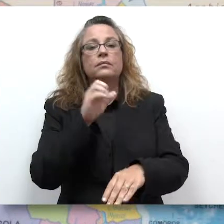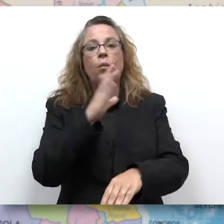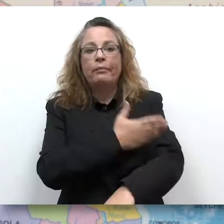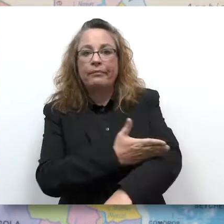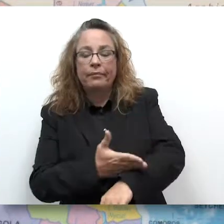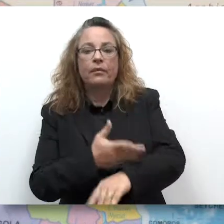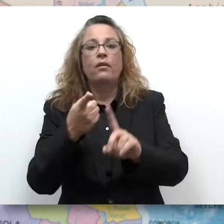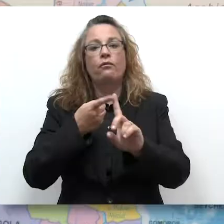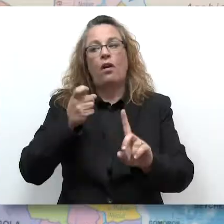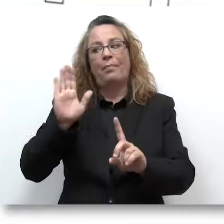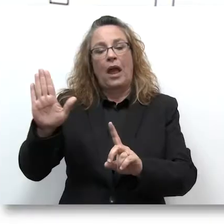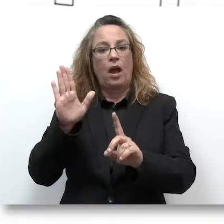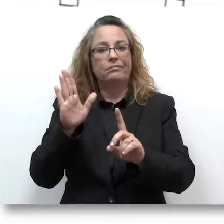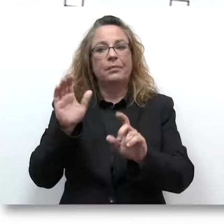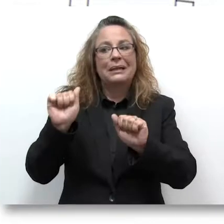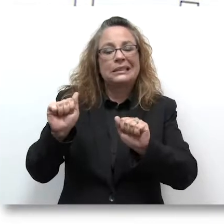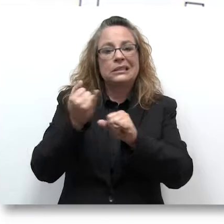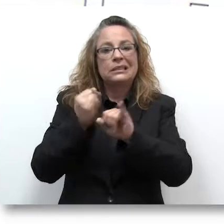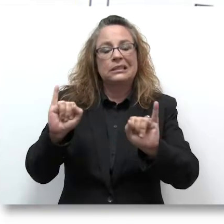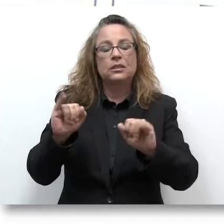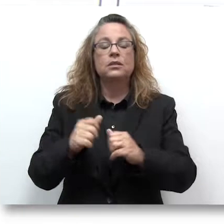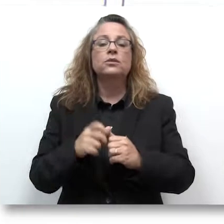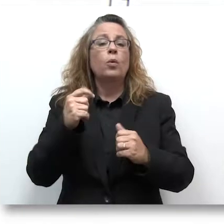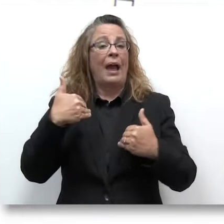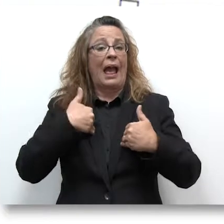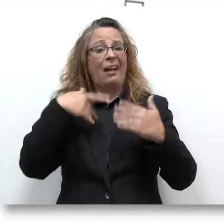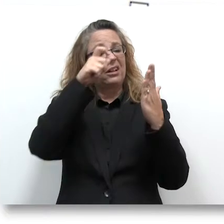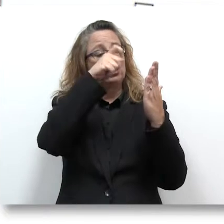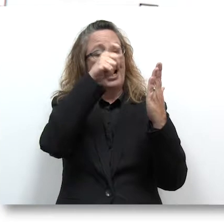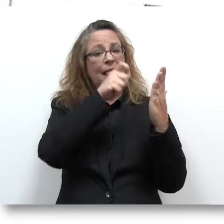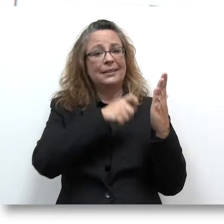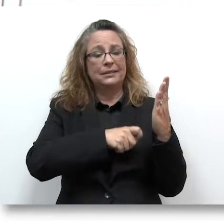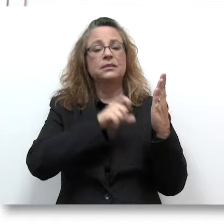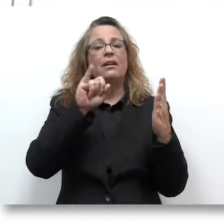So we actually have them fill out a, what we call, a readiness checklist of independent living skills